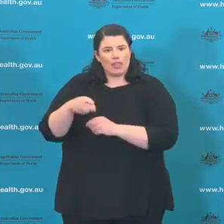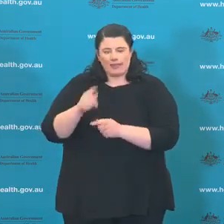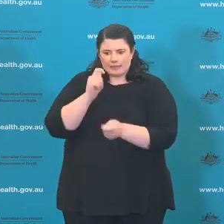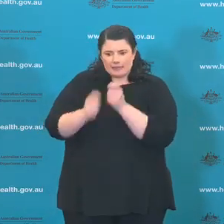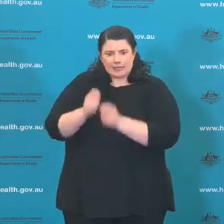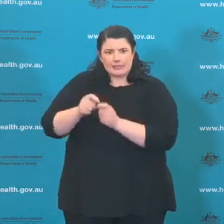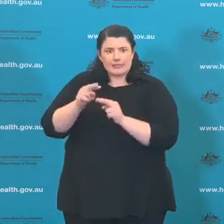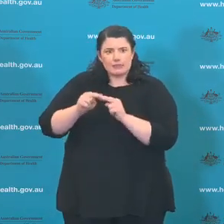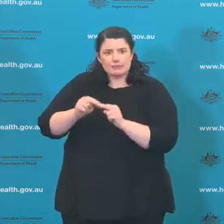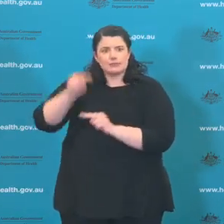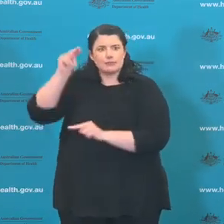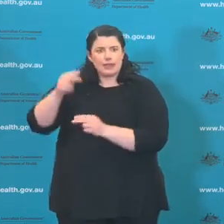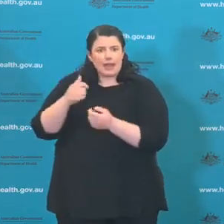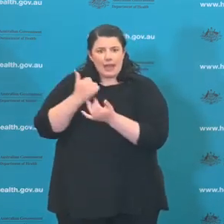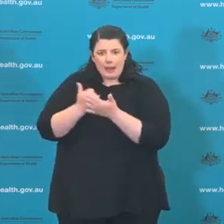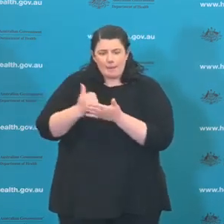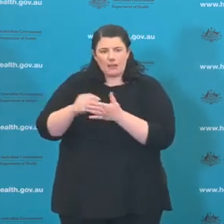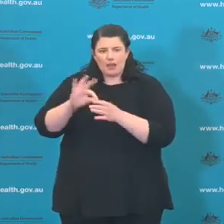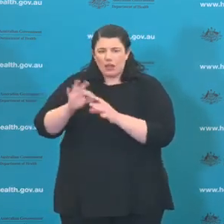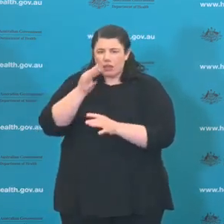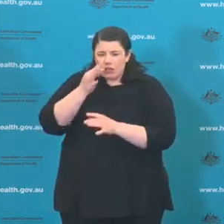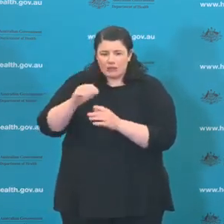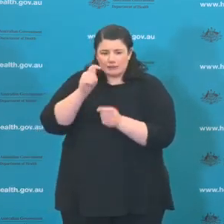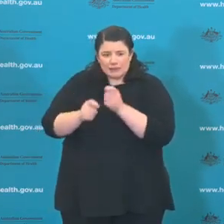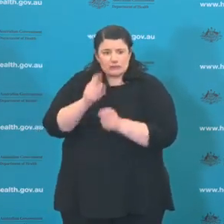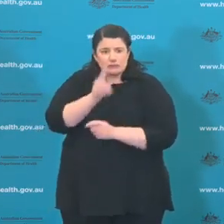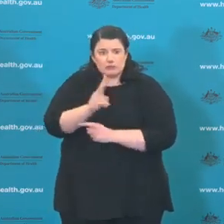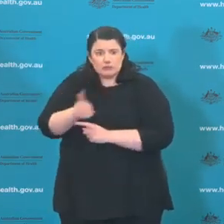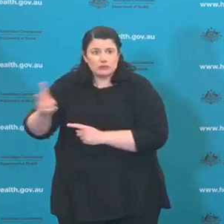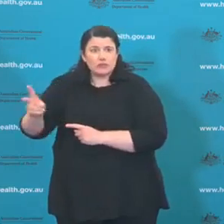and contact tracing and that's what we need. So we need people, if they've got